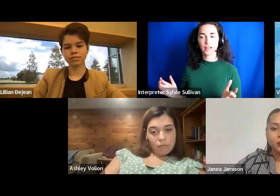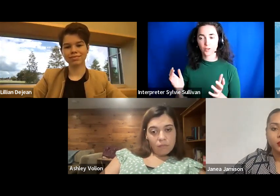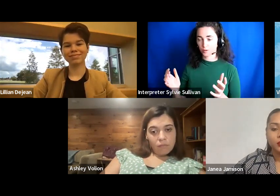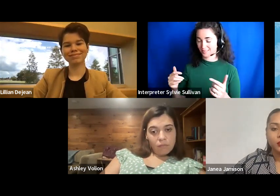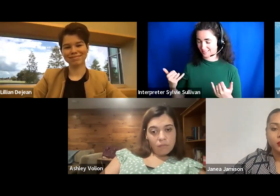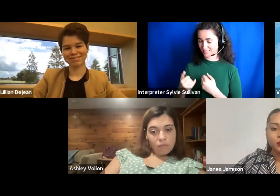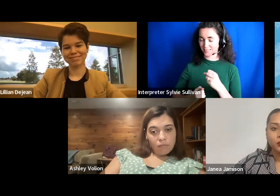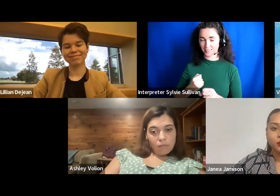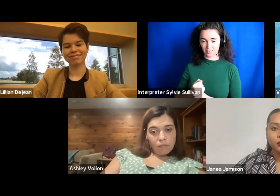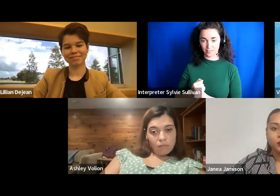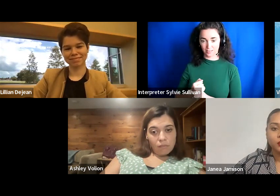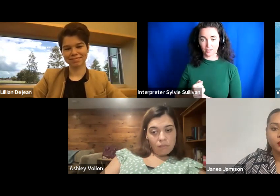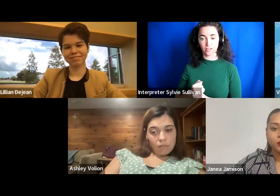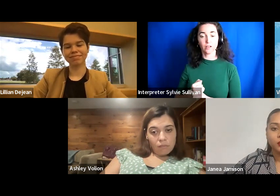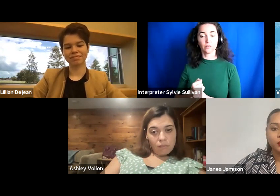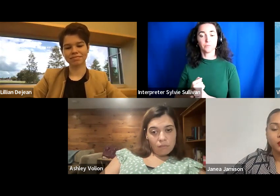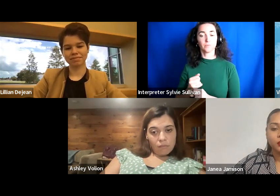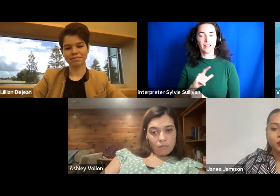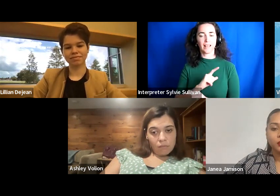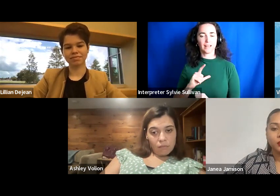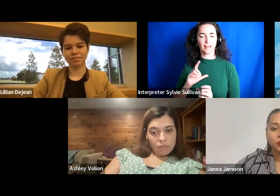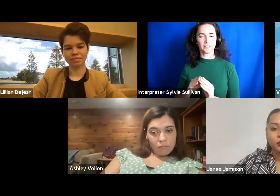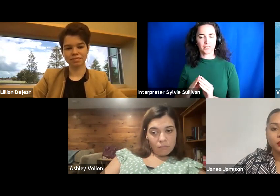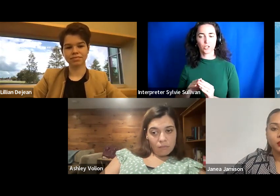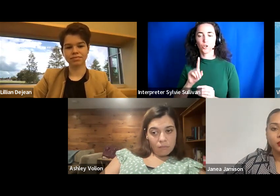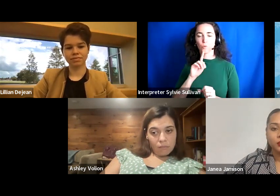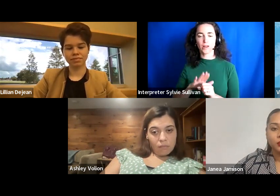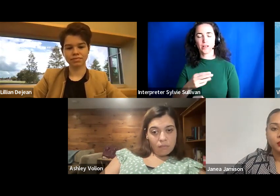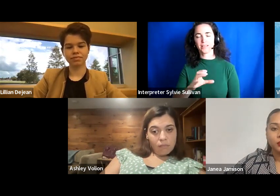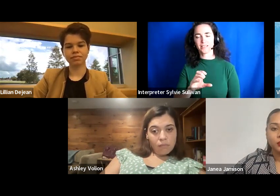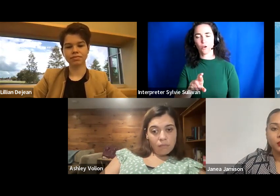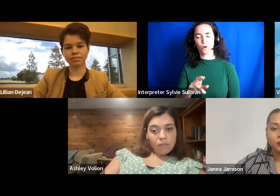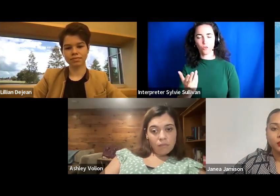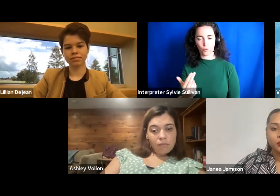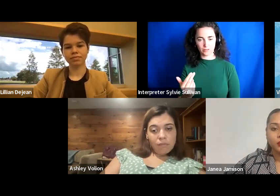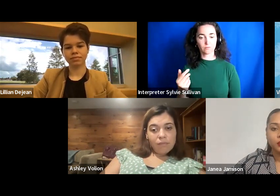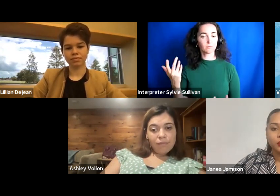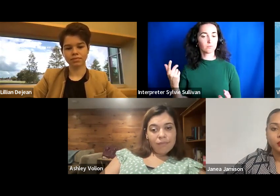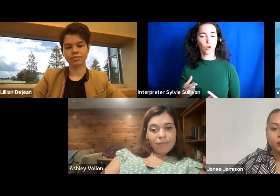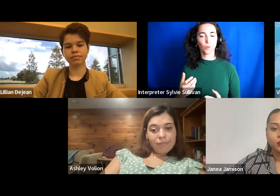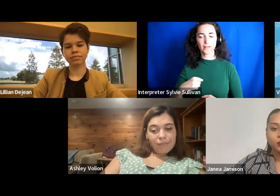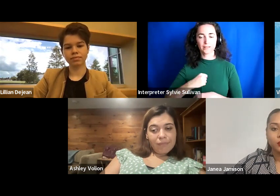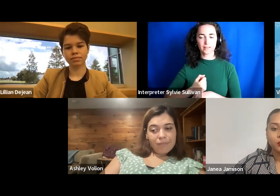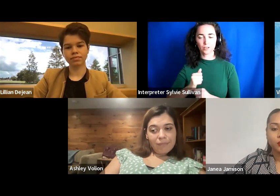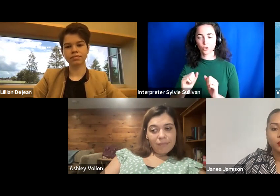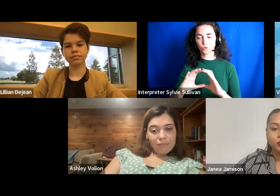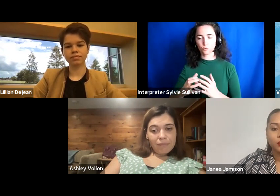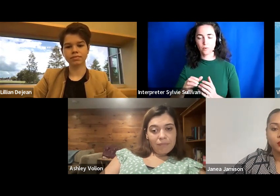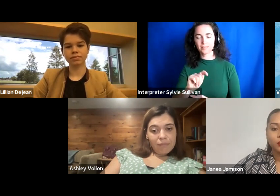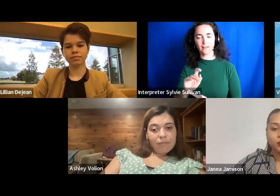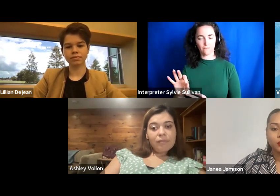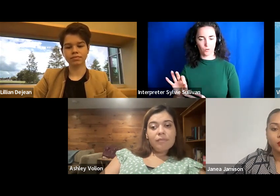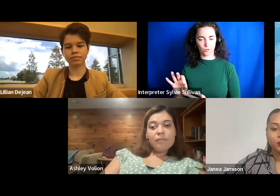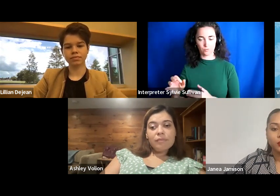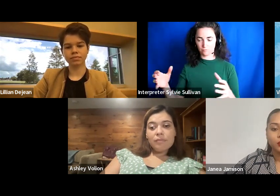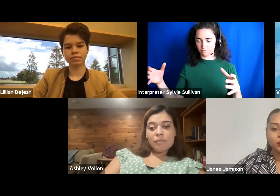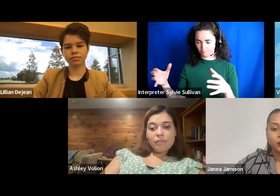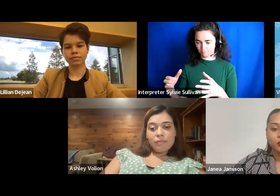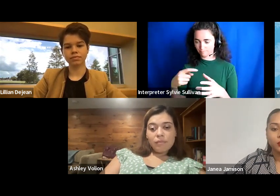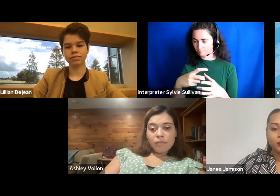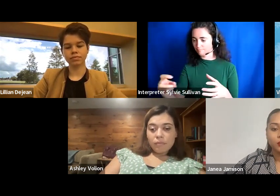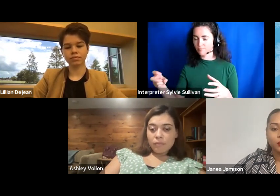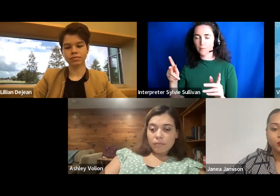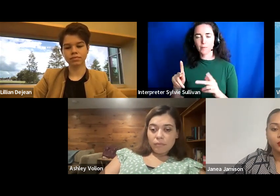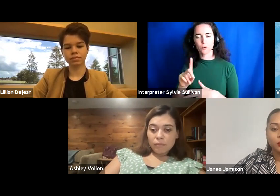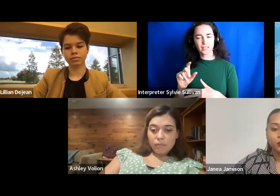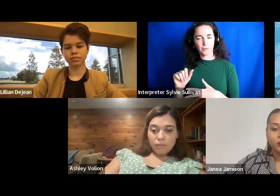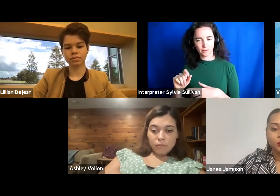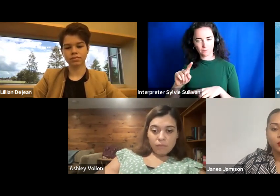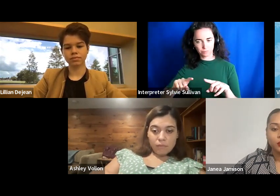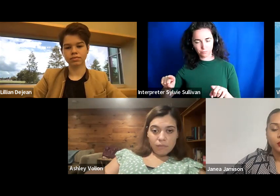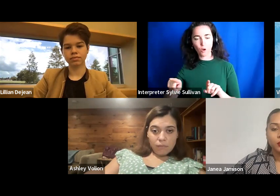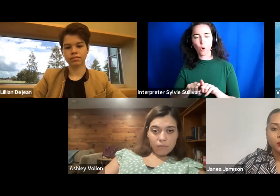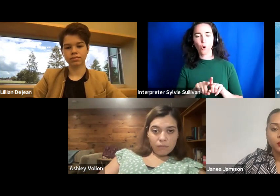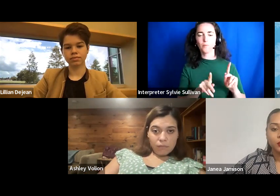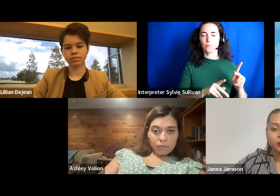regular Section Hcr. 14. That was about creating a task force that is composed primarily of people with disabilities and other election officials.